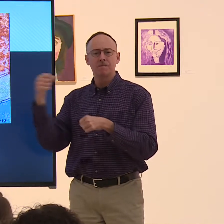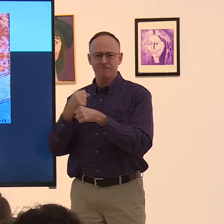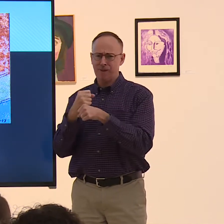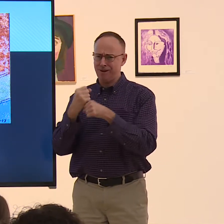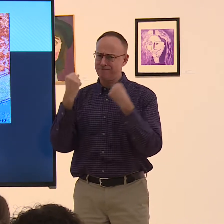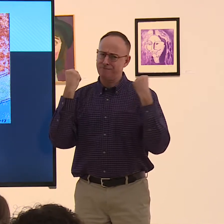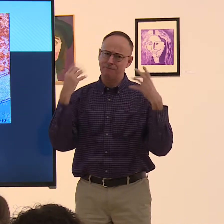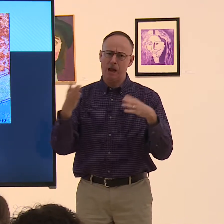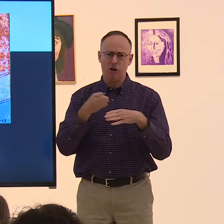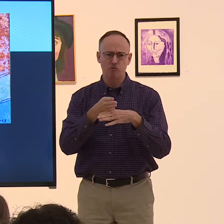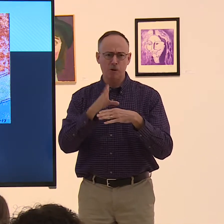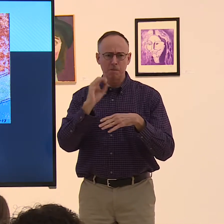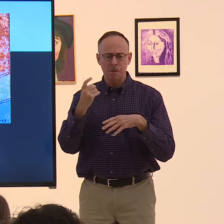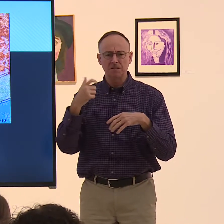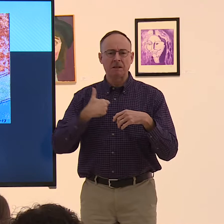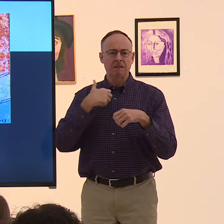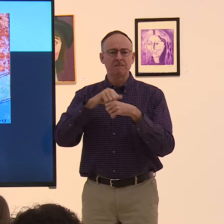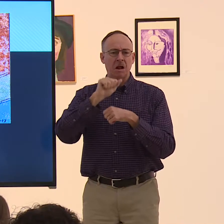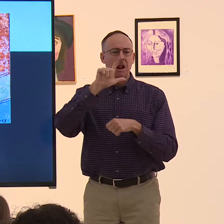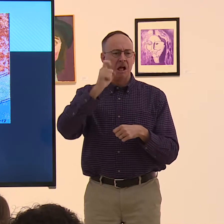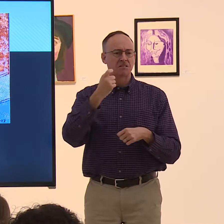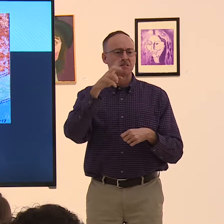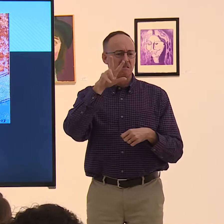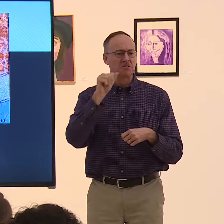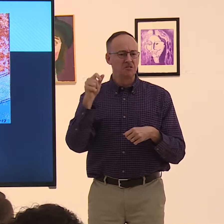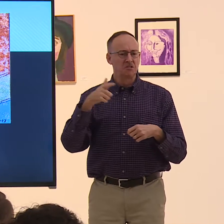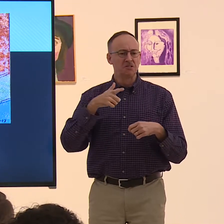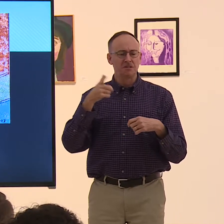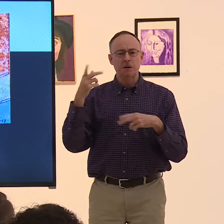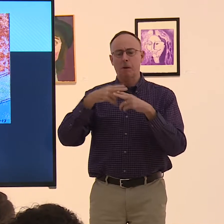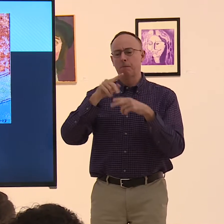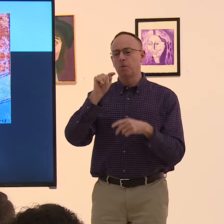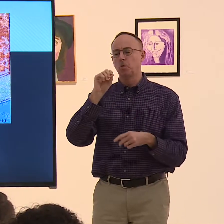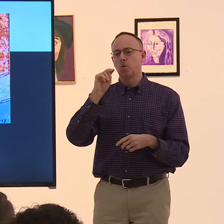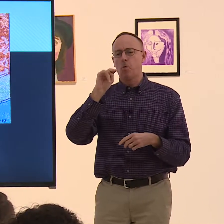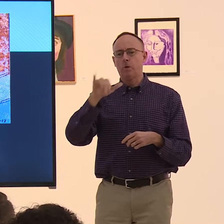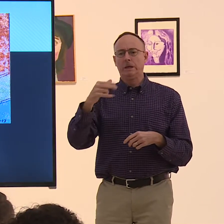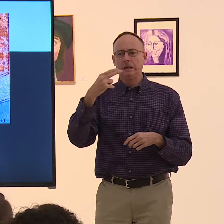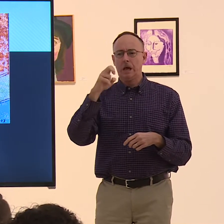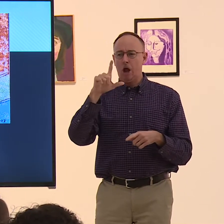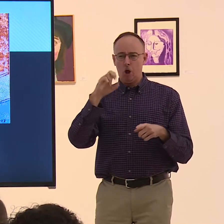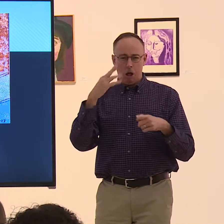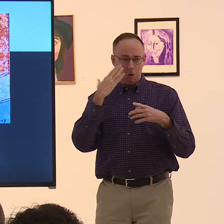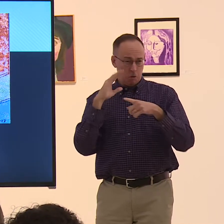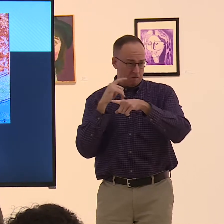who's created several different wooden boxes, who lives in the same area as I do--Tony Heller.